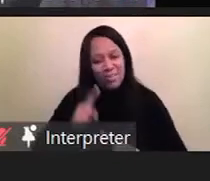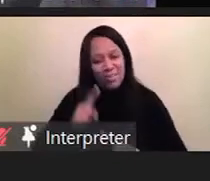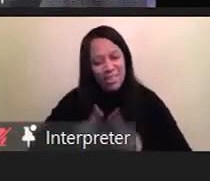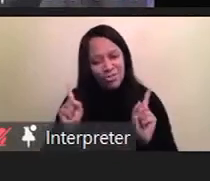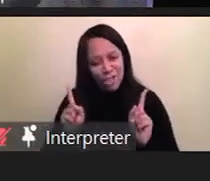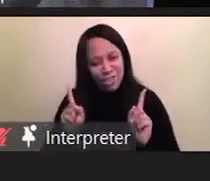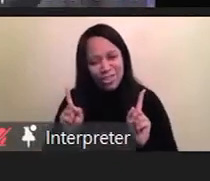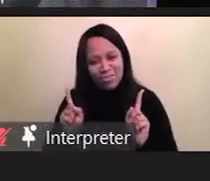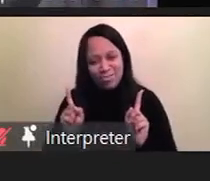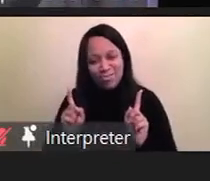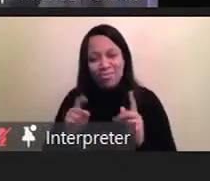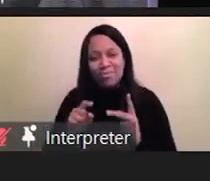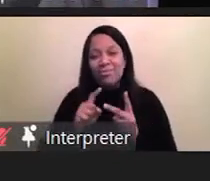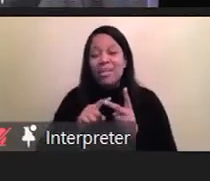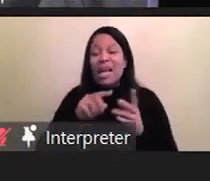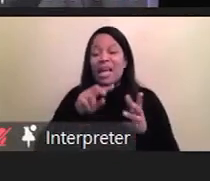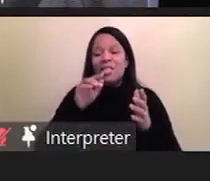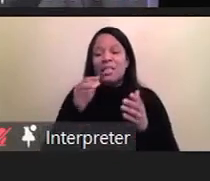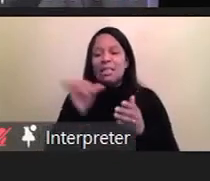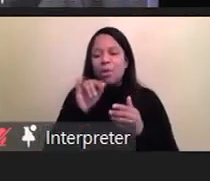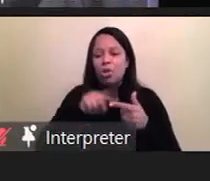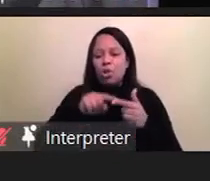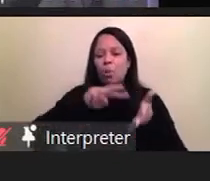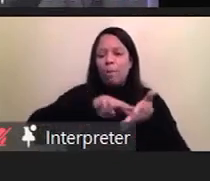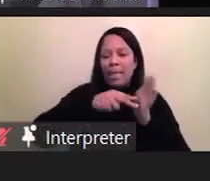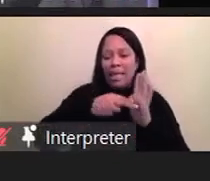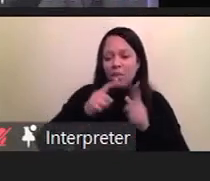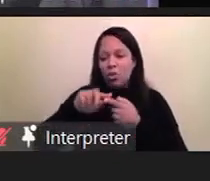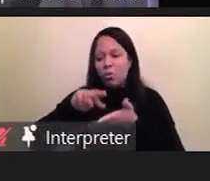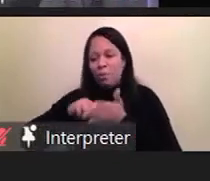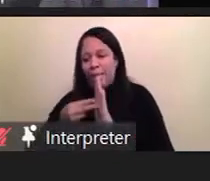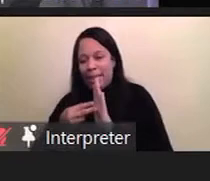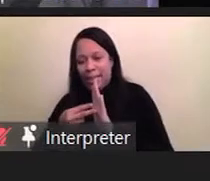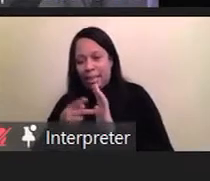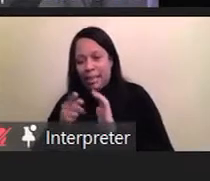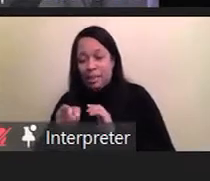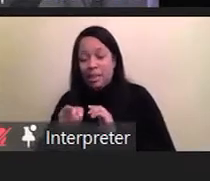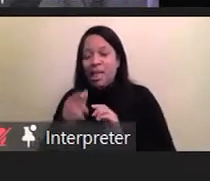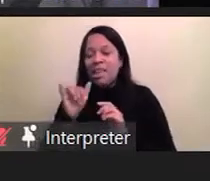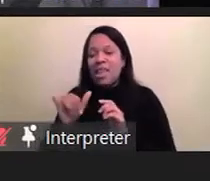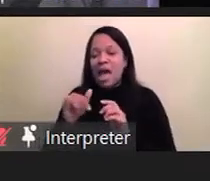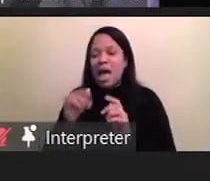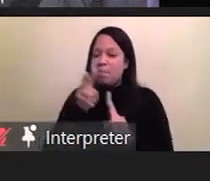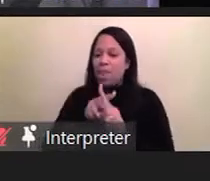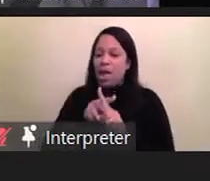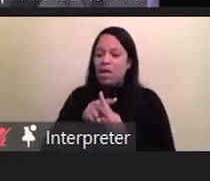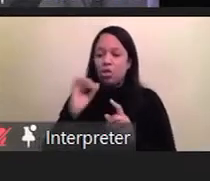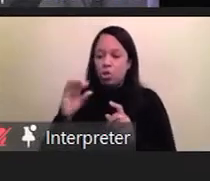And it's very popular in corporate settings. It's the process of taking verbatim or summarized